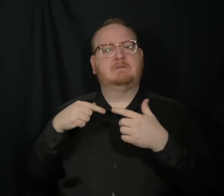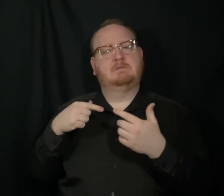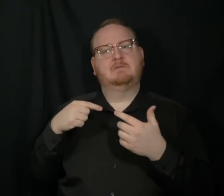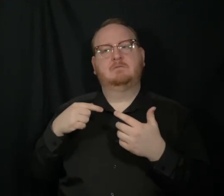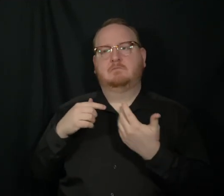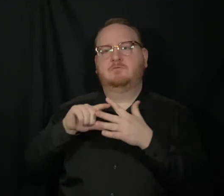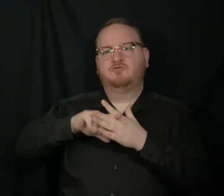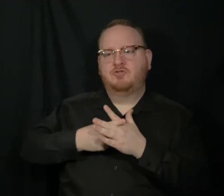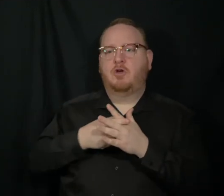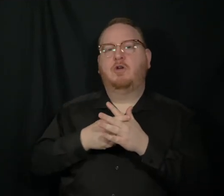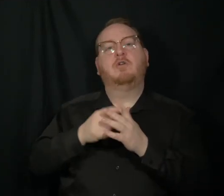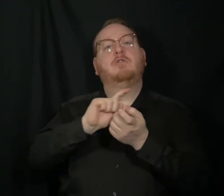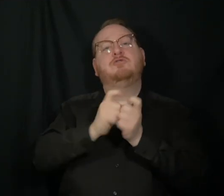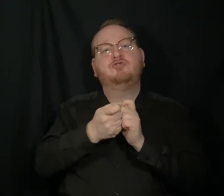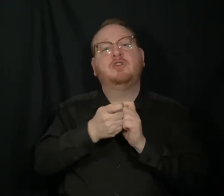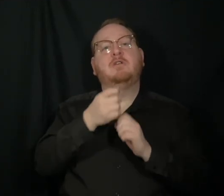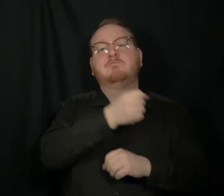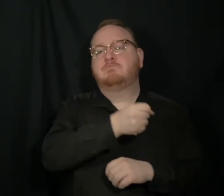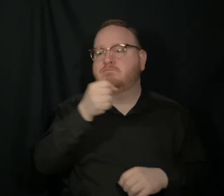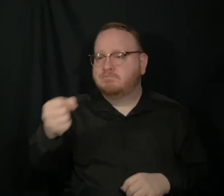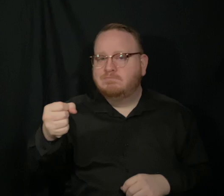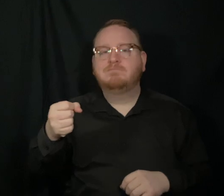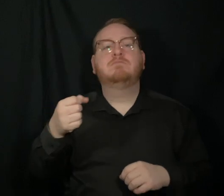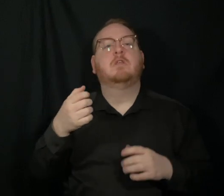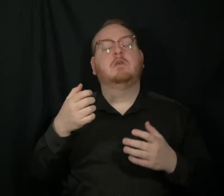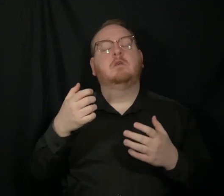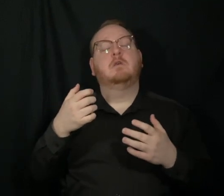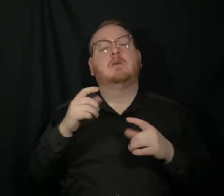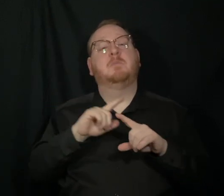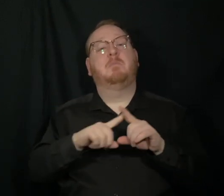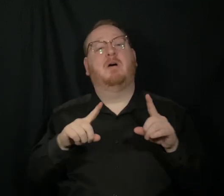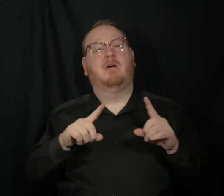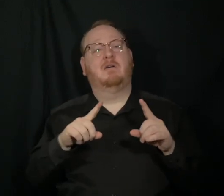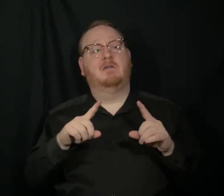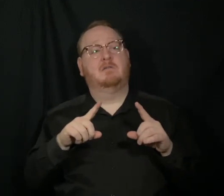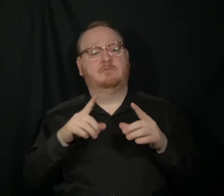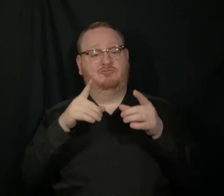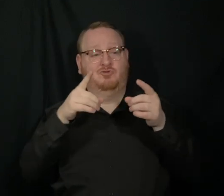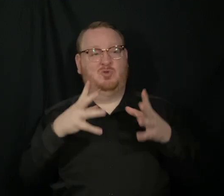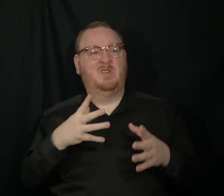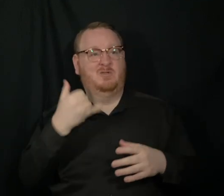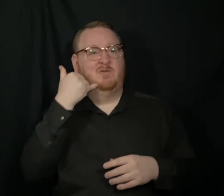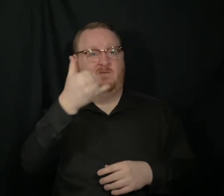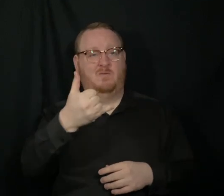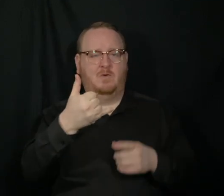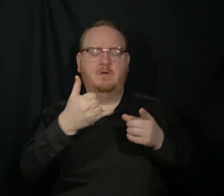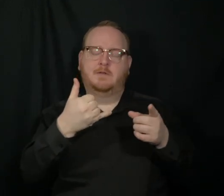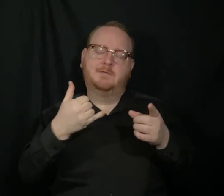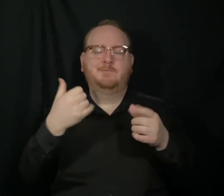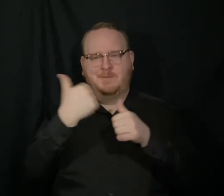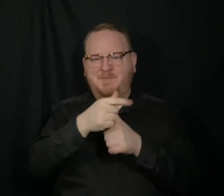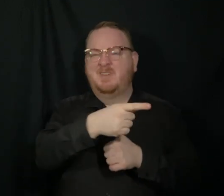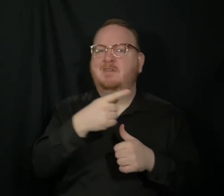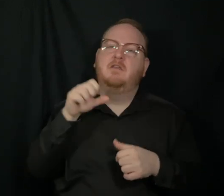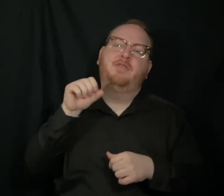change of placement. But beyond that phone call with the, with the one director who said, well, that's your opinion. There